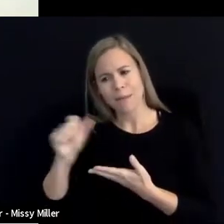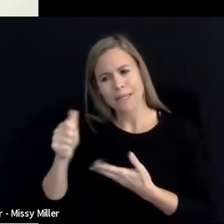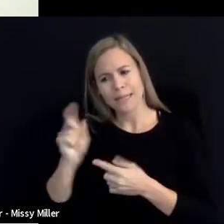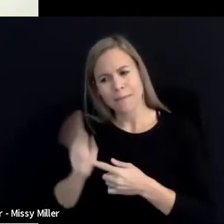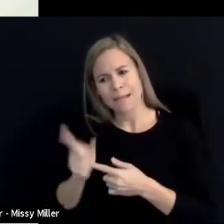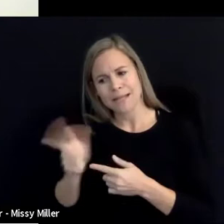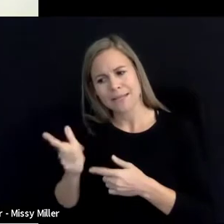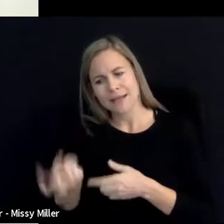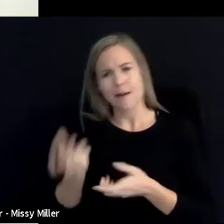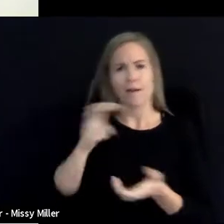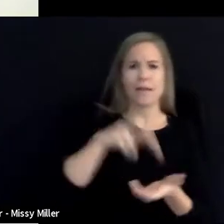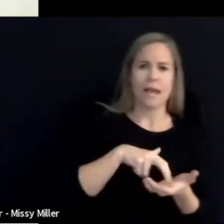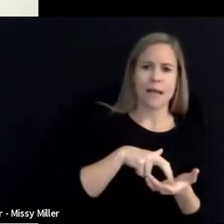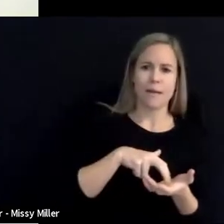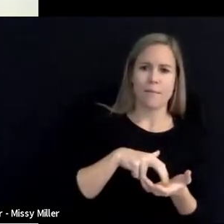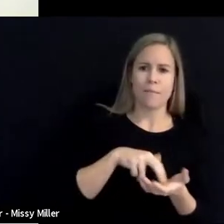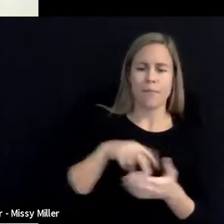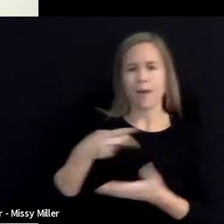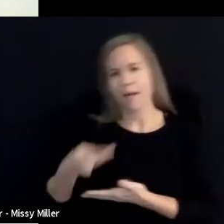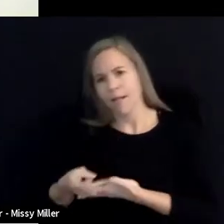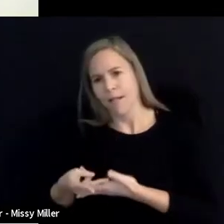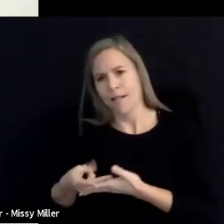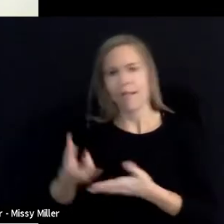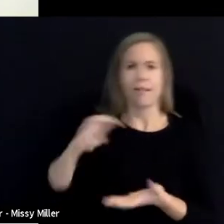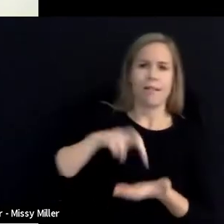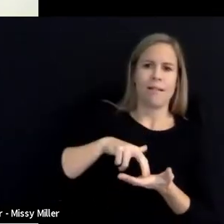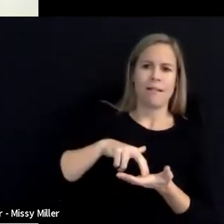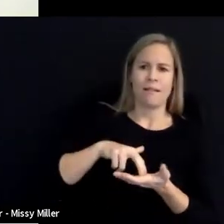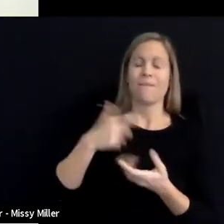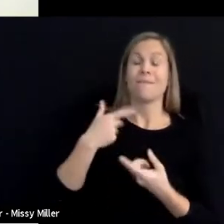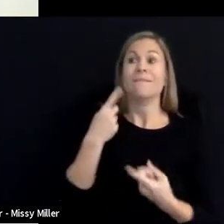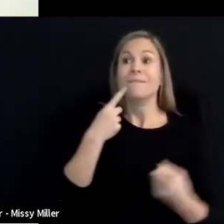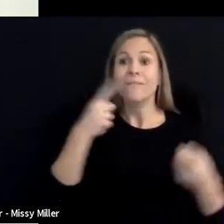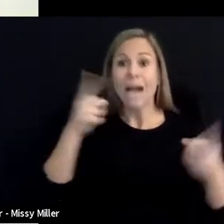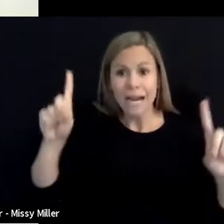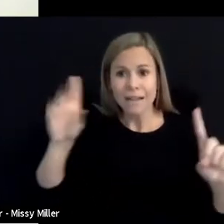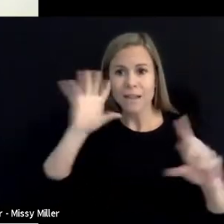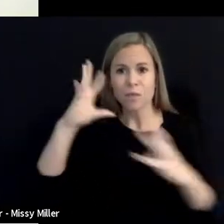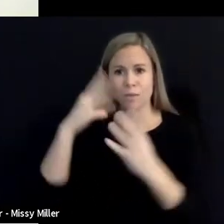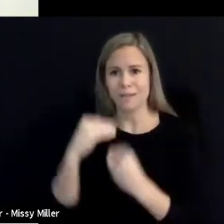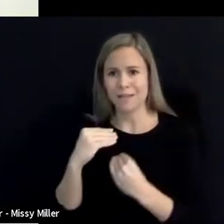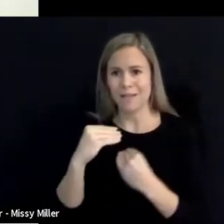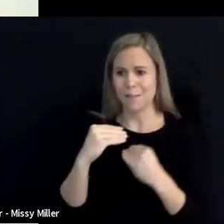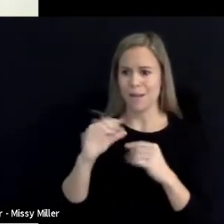He would finally fall asleep, but it took longer and longer each night, so my wife took him to the doctor.